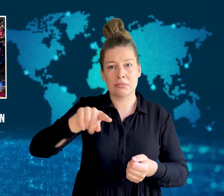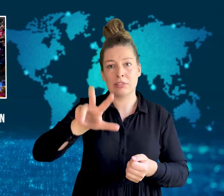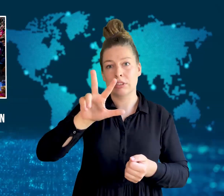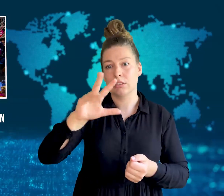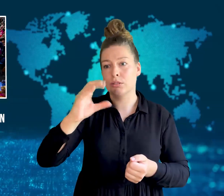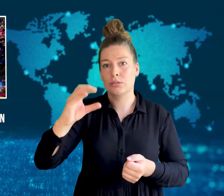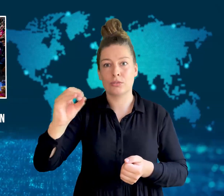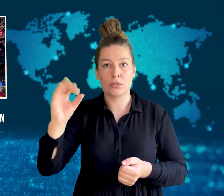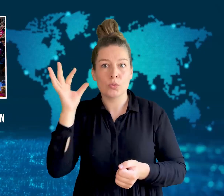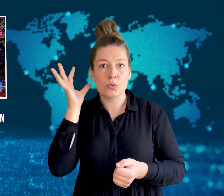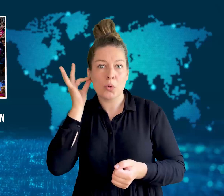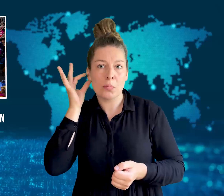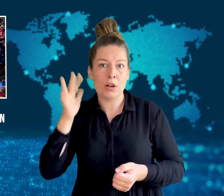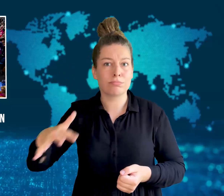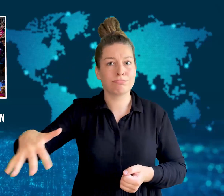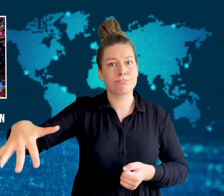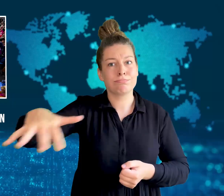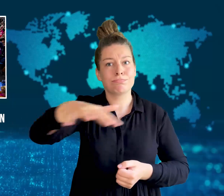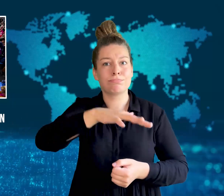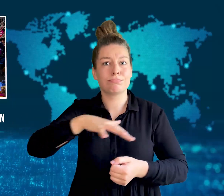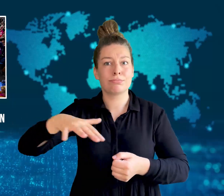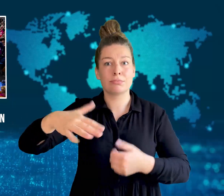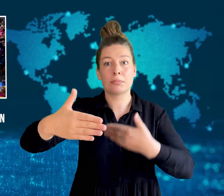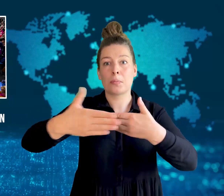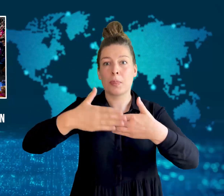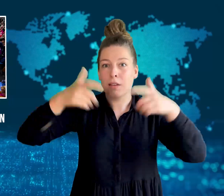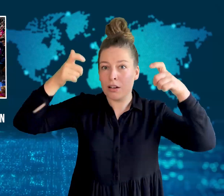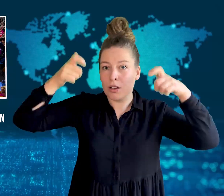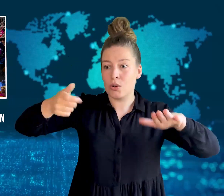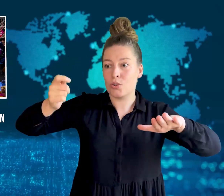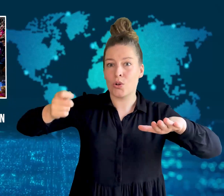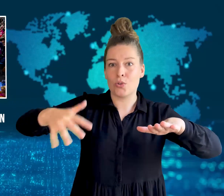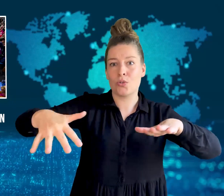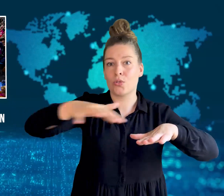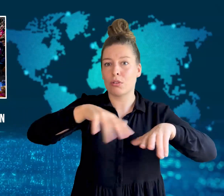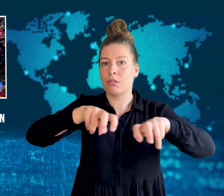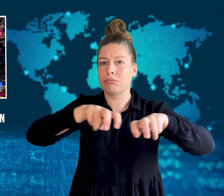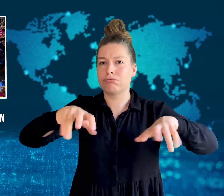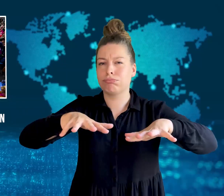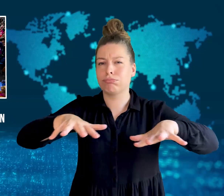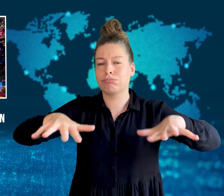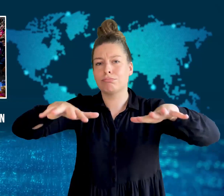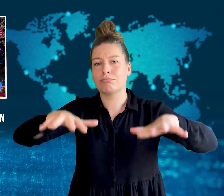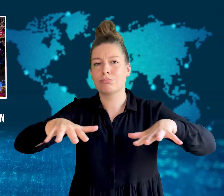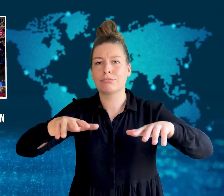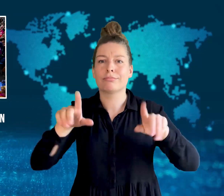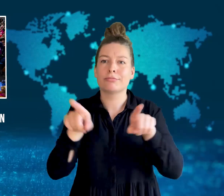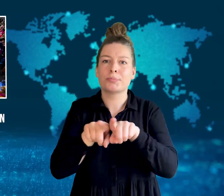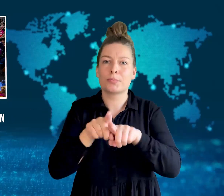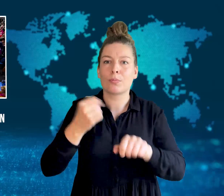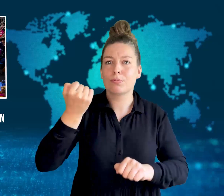Last Friday, at least 300 women attended a "sit in" protest outside of